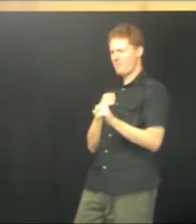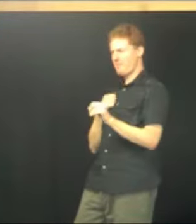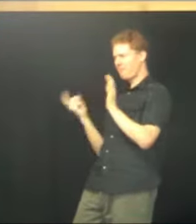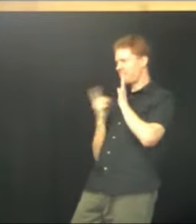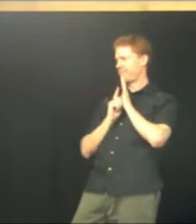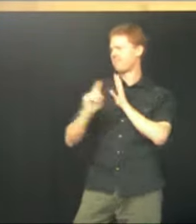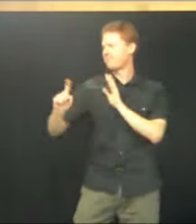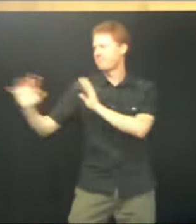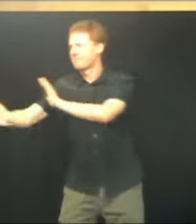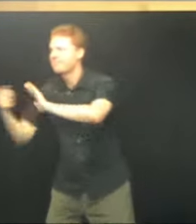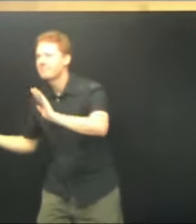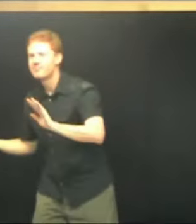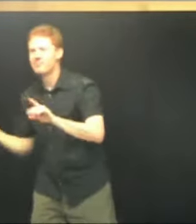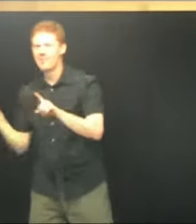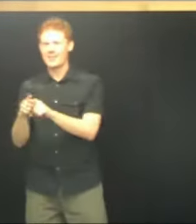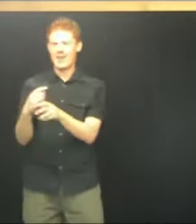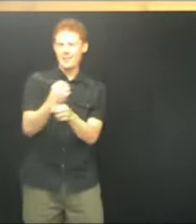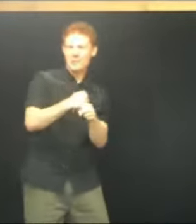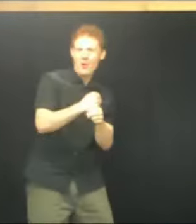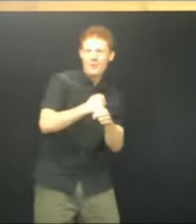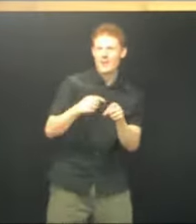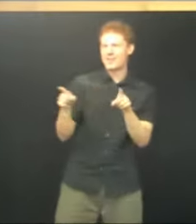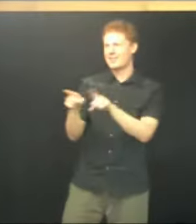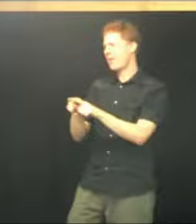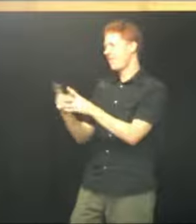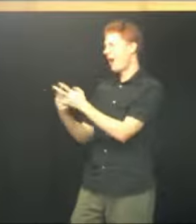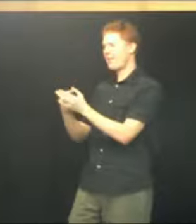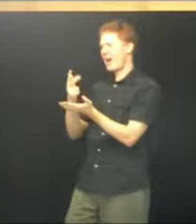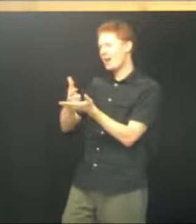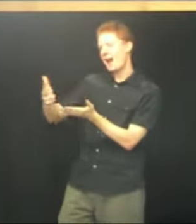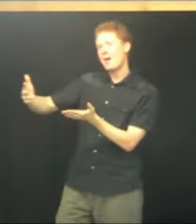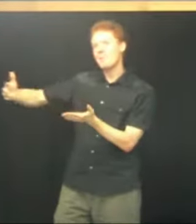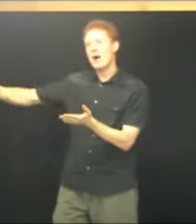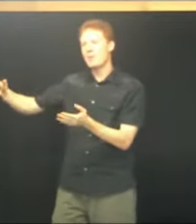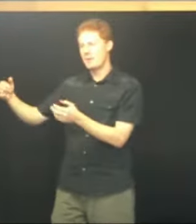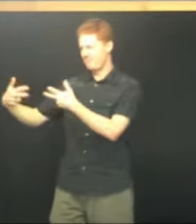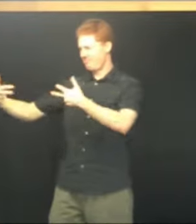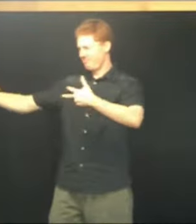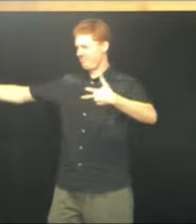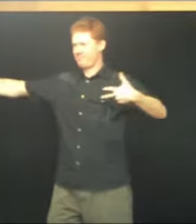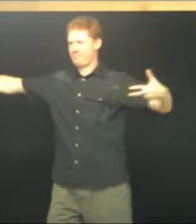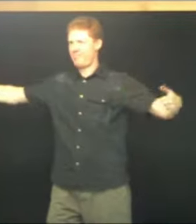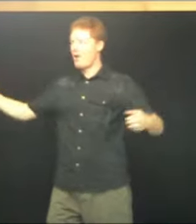should you let the other people go first? Not at all! You shoot in and grab what you want first! the same goes for getting coffee, or for finding a great carpark